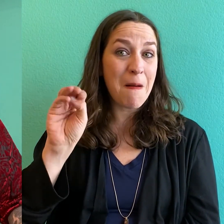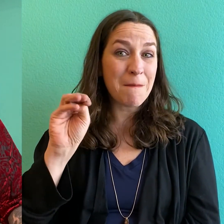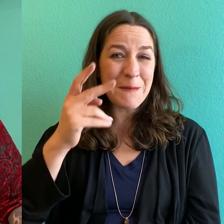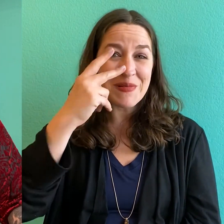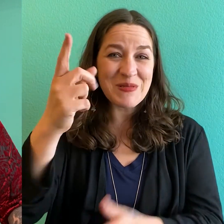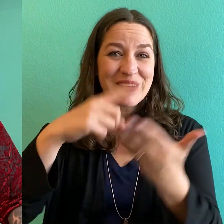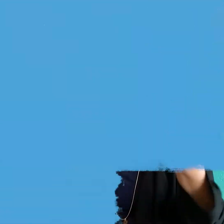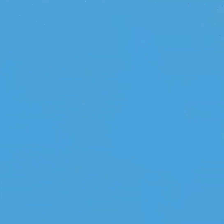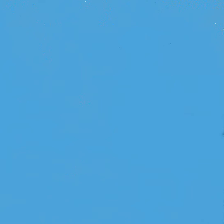We'll see you next week.